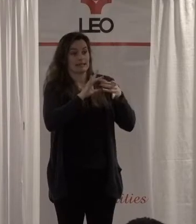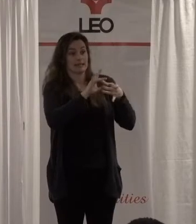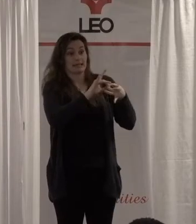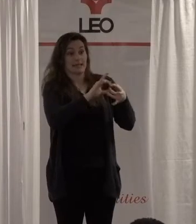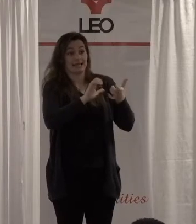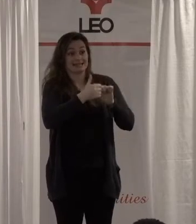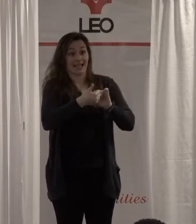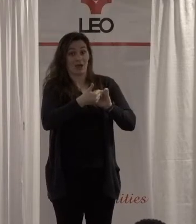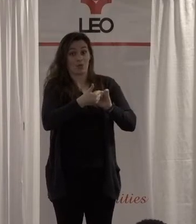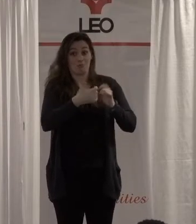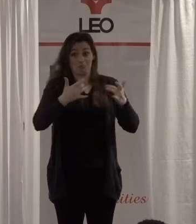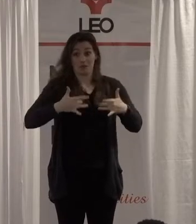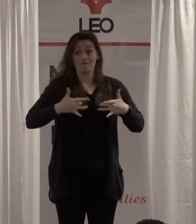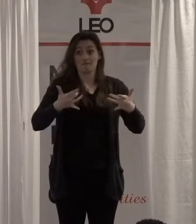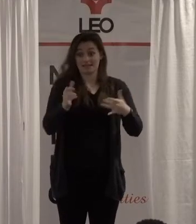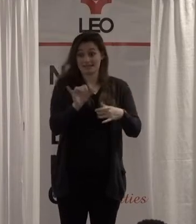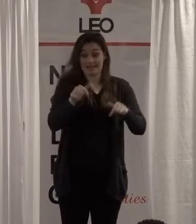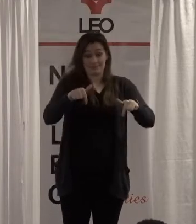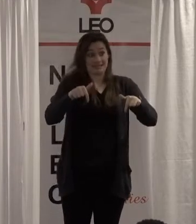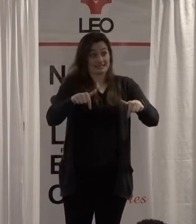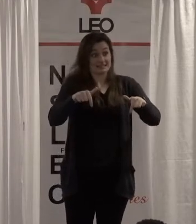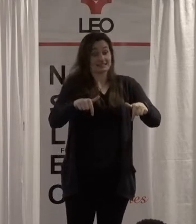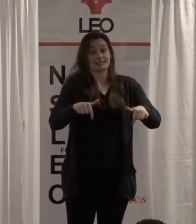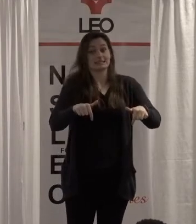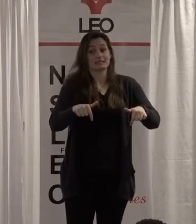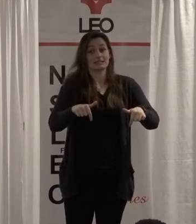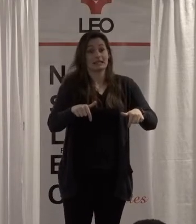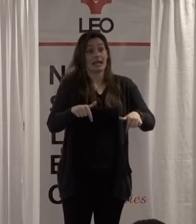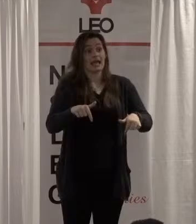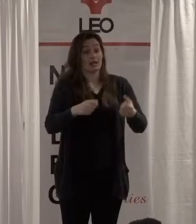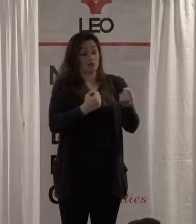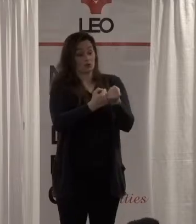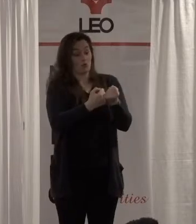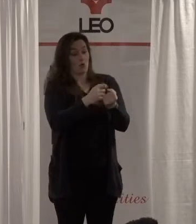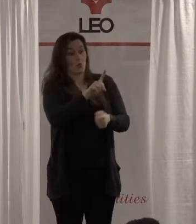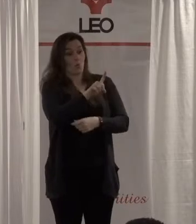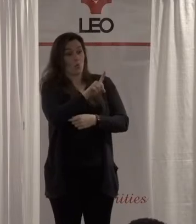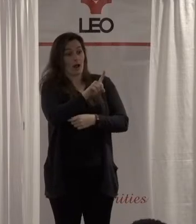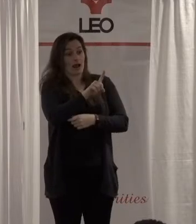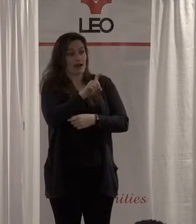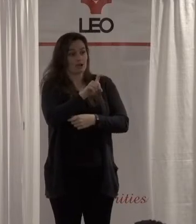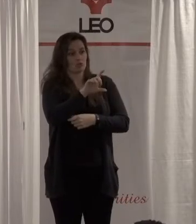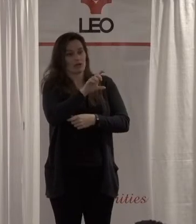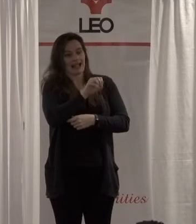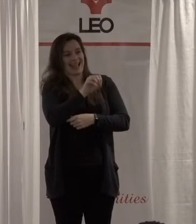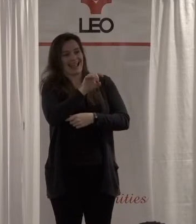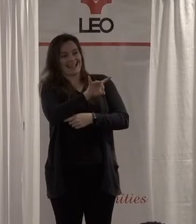AND ALSO SUPPORTING THE 108 ORGANIZATIONS THAT ARE PRESCRIBED IN THE ACCESSIBILITY ACT